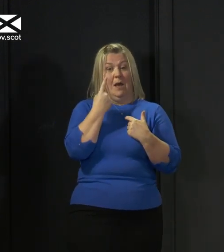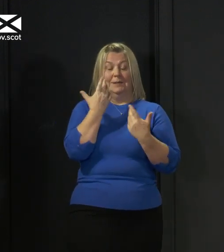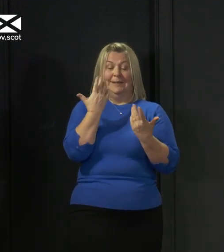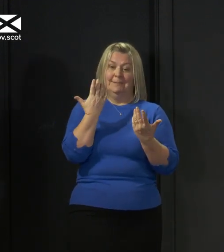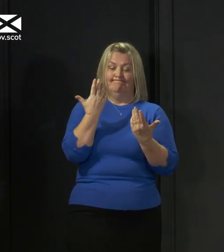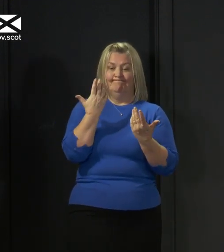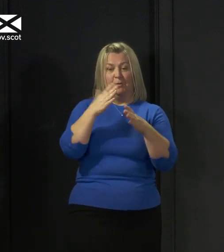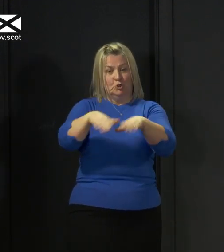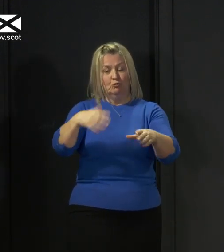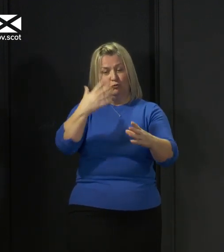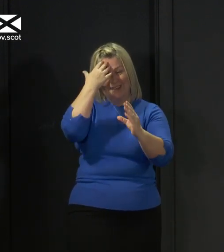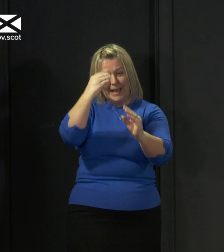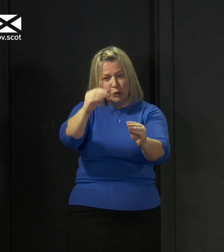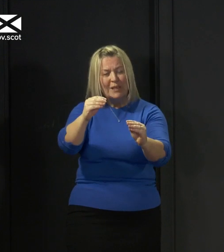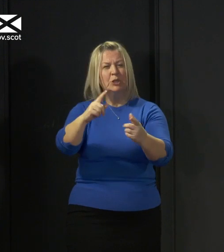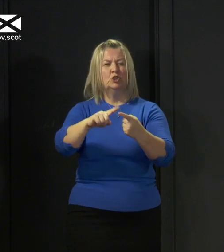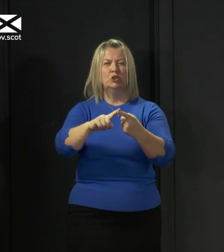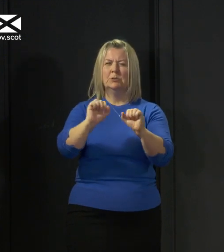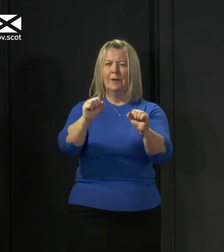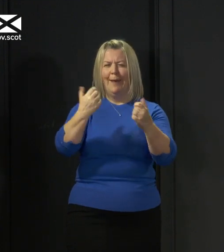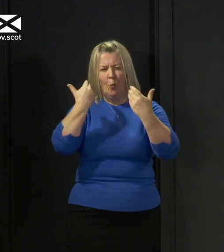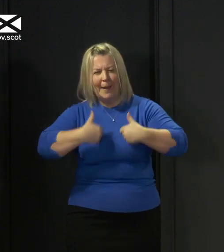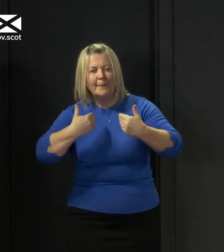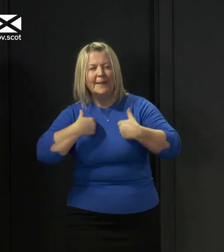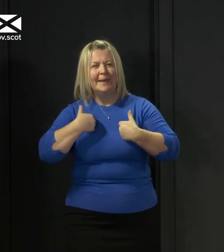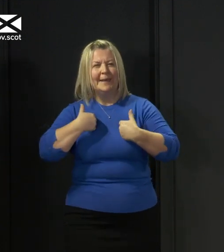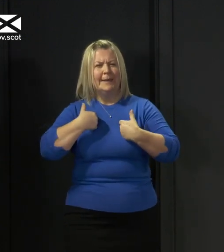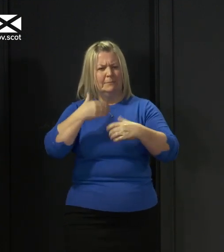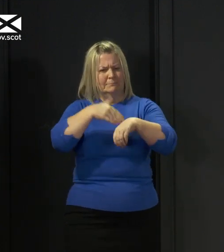broader well-being of young people so we will as we move forward and take these